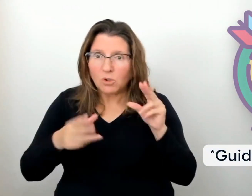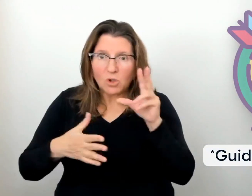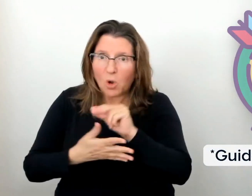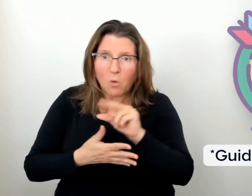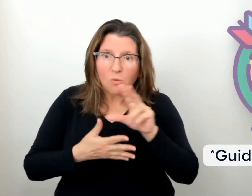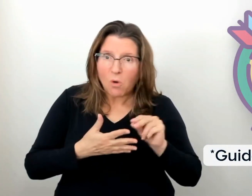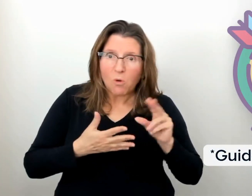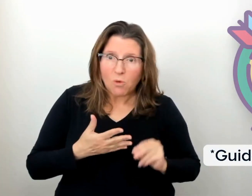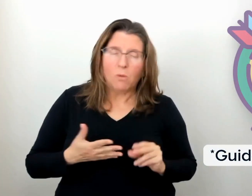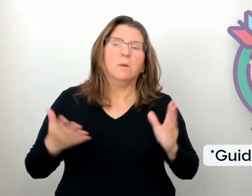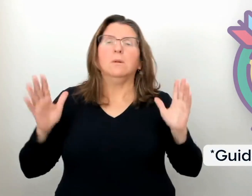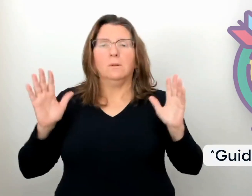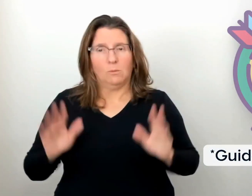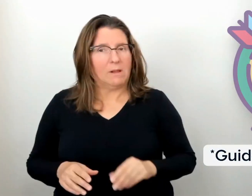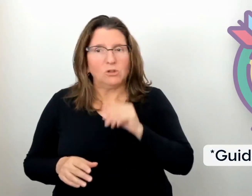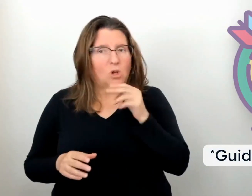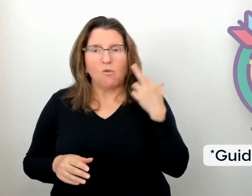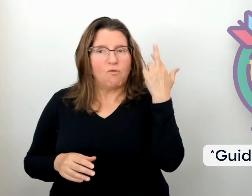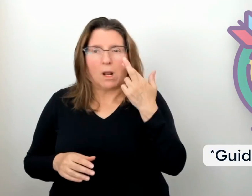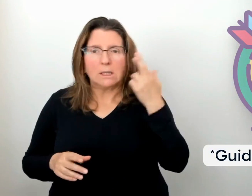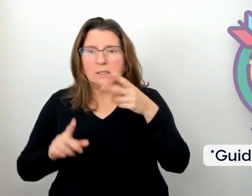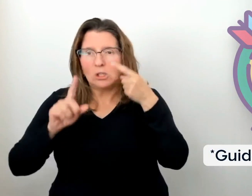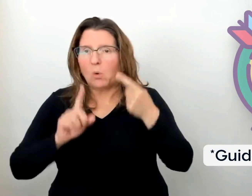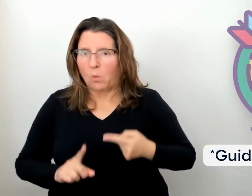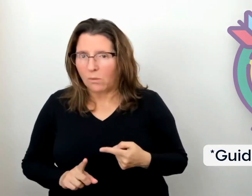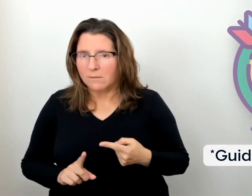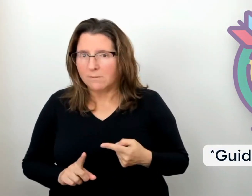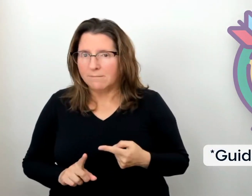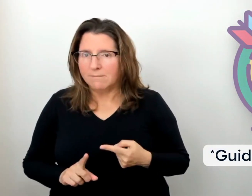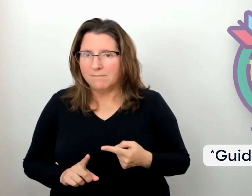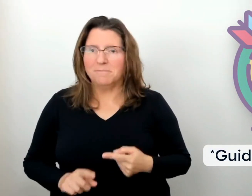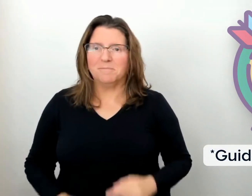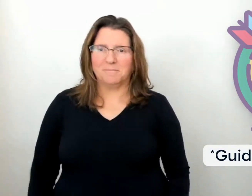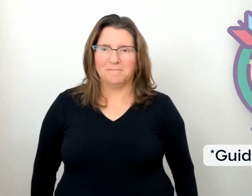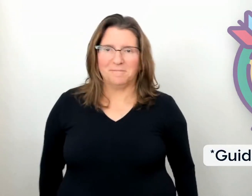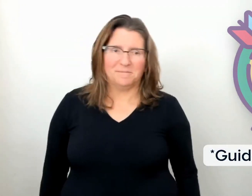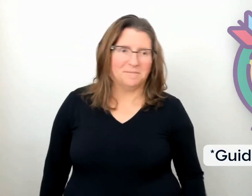Nope, he didn't do any of that either. Clearly it wasn't a realistic goal.